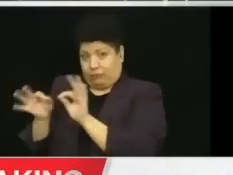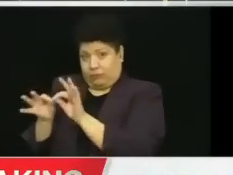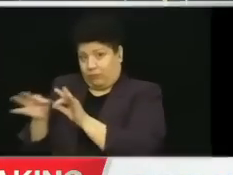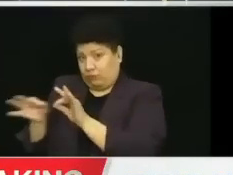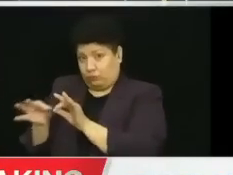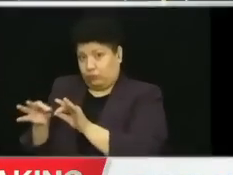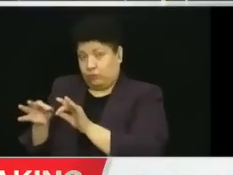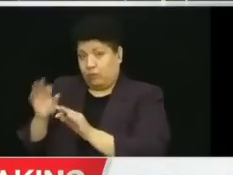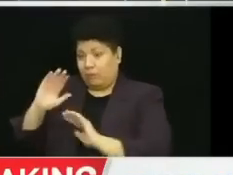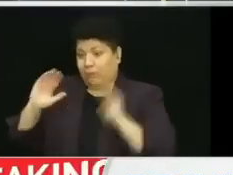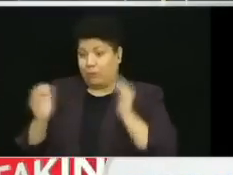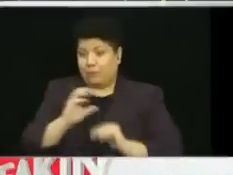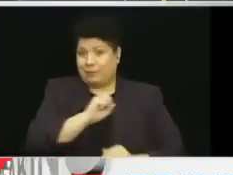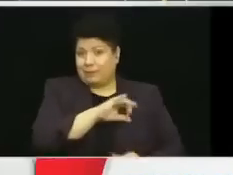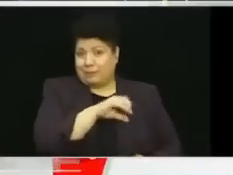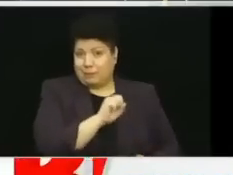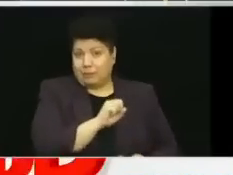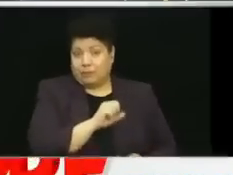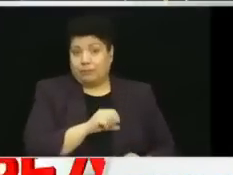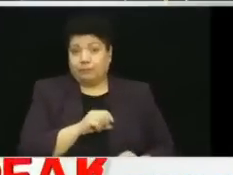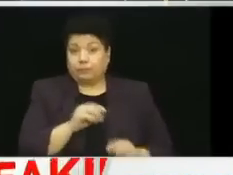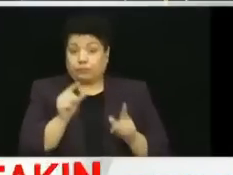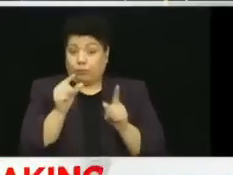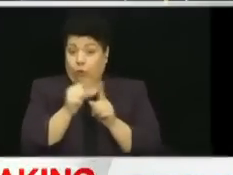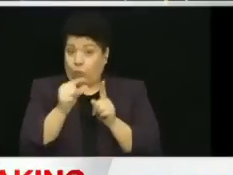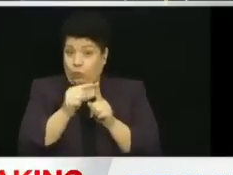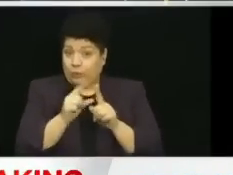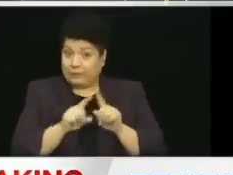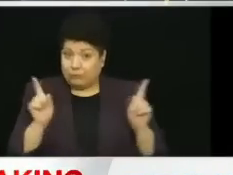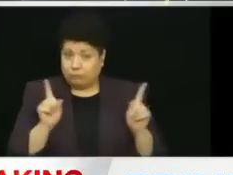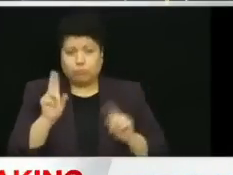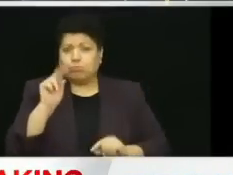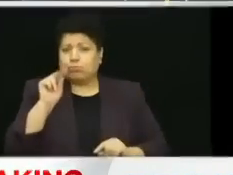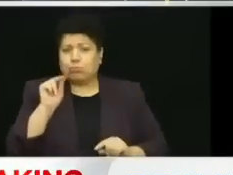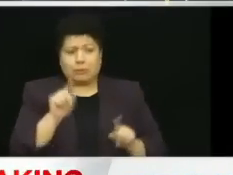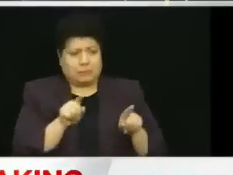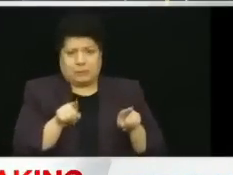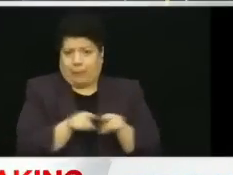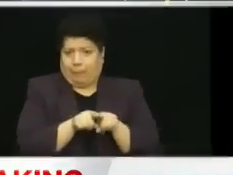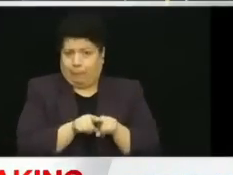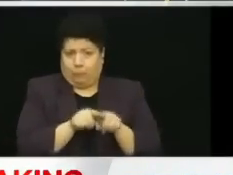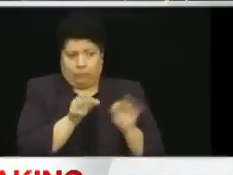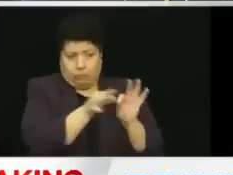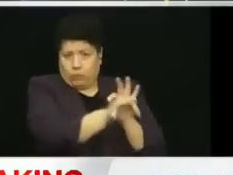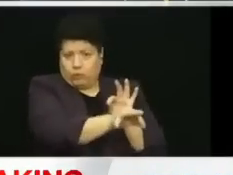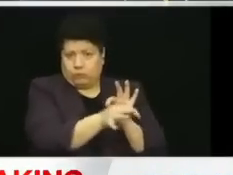POINT WAS TO BE ABLE TO GIVE US SPECIAL TEMPORARY MEASURES AS